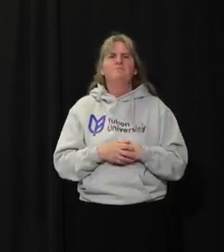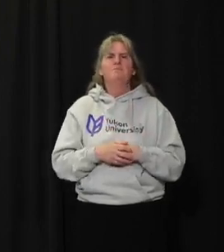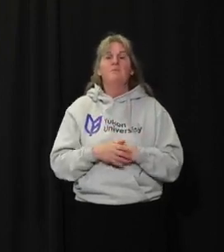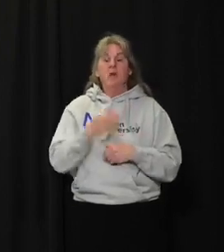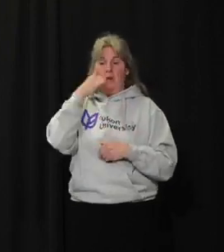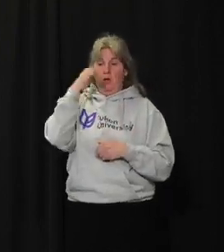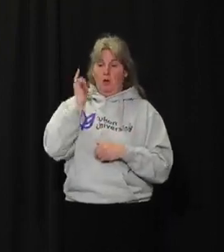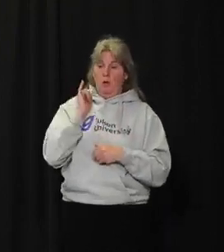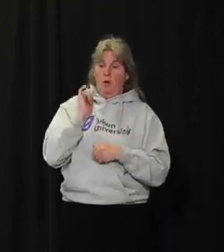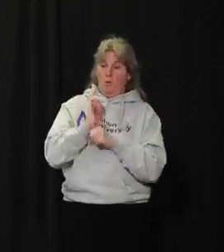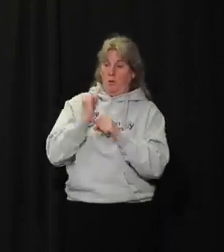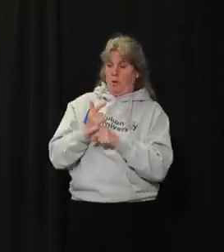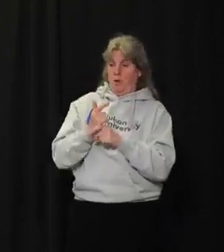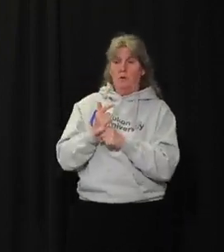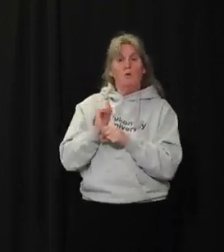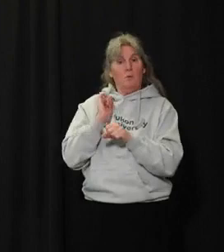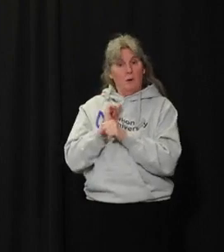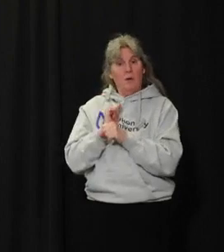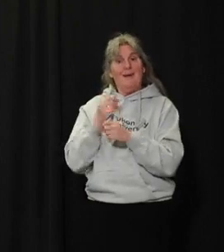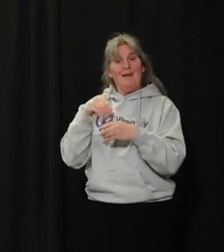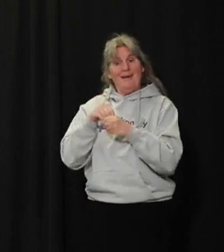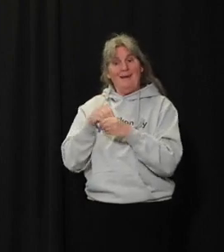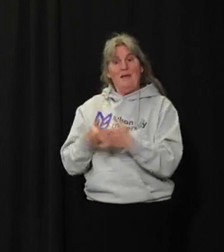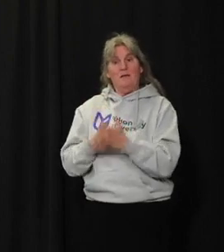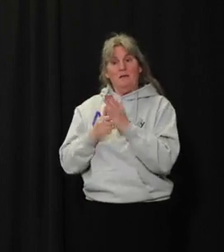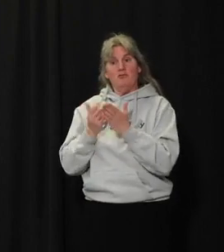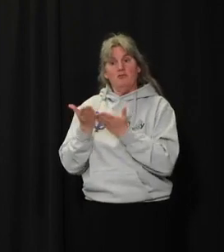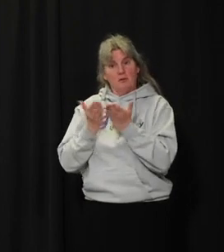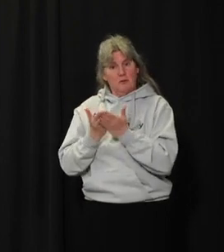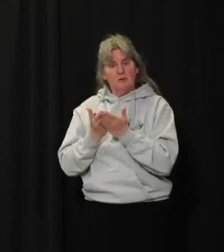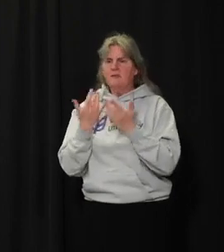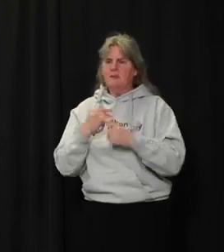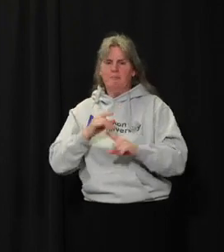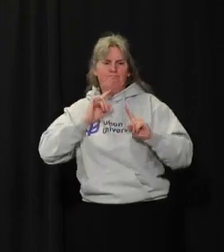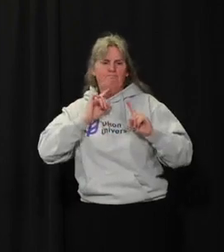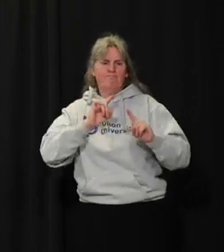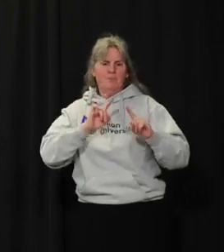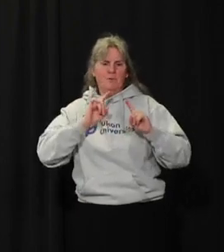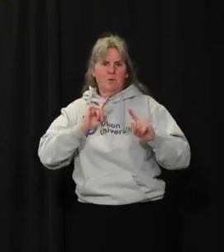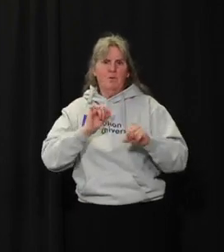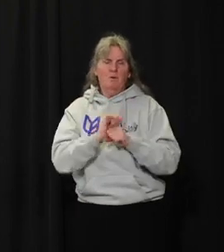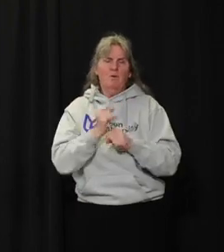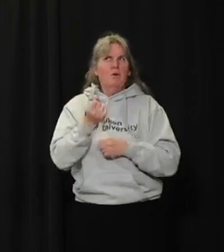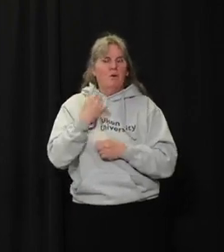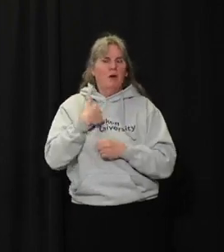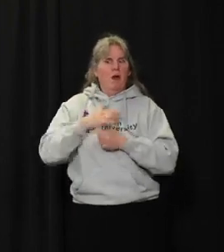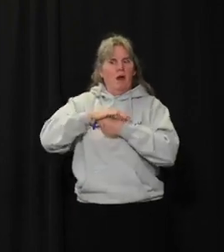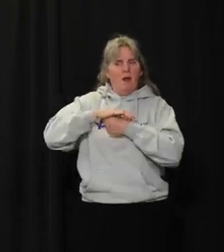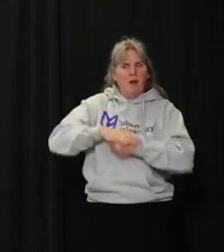Yukoners employed in essential services have continued to come to work despite the stresses and